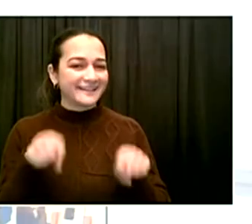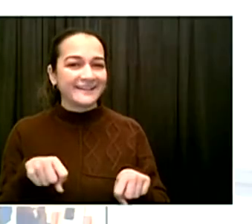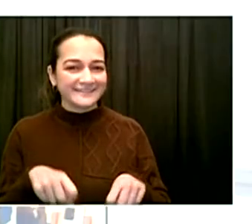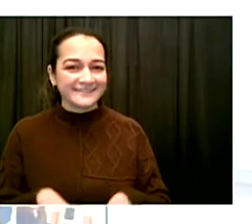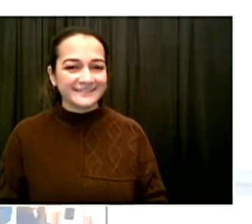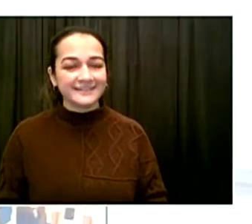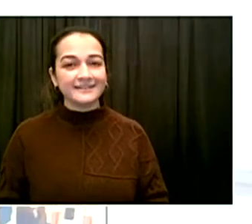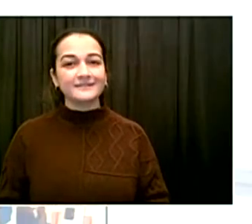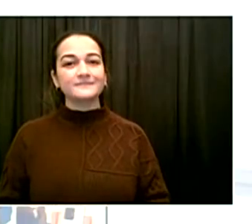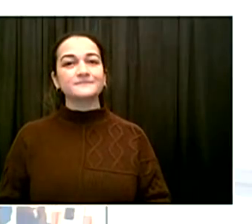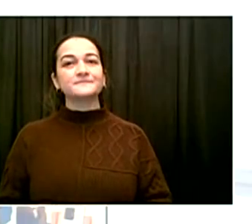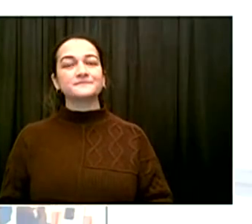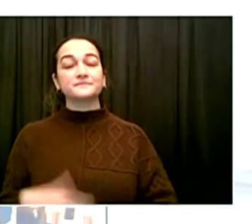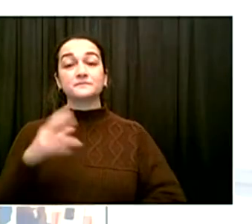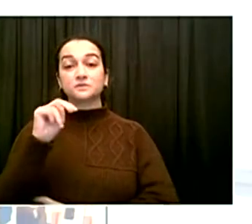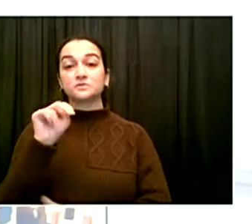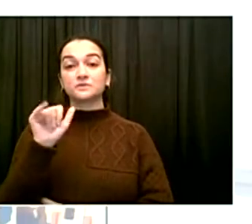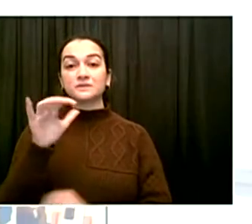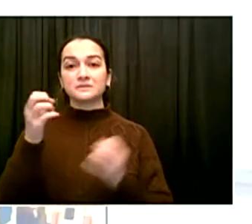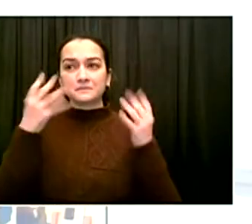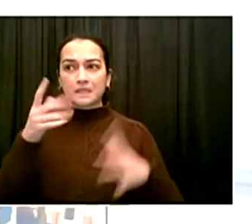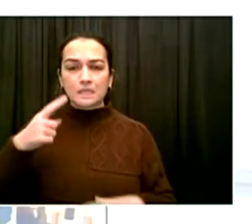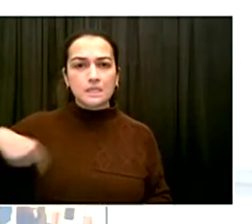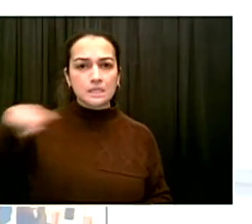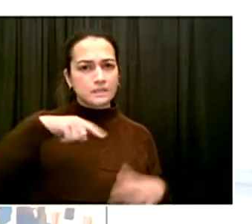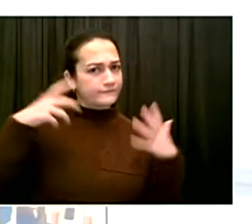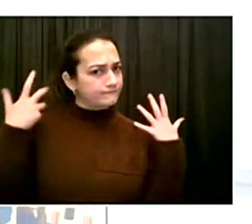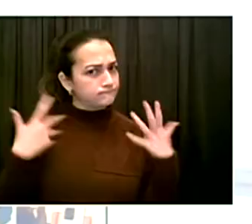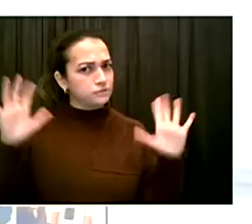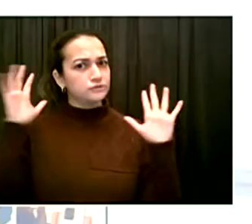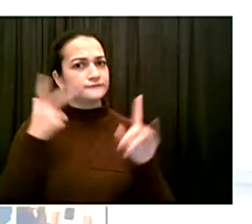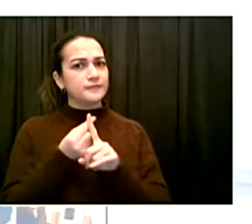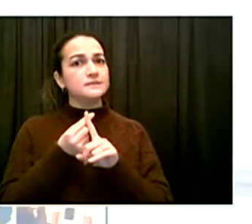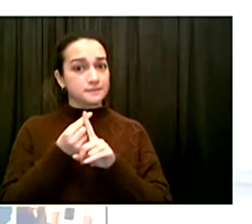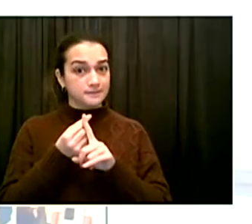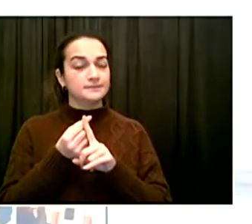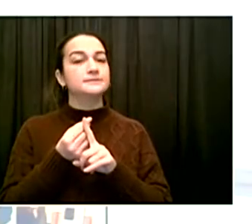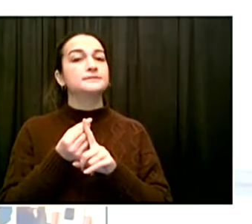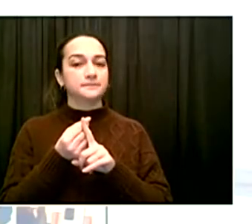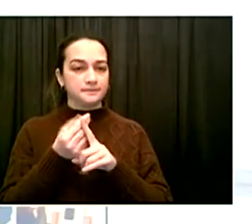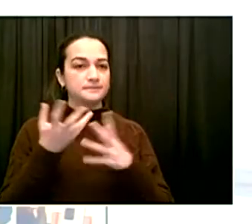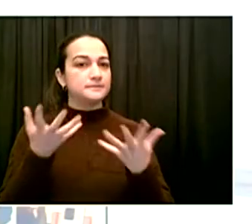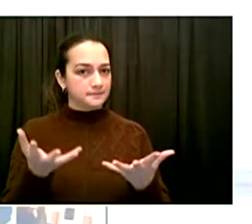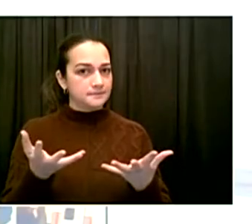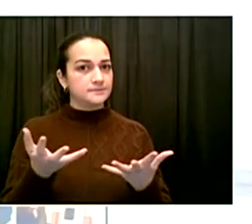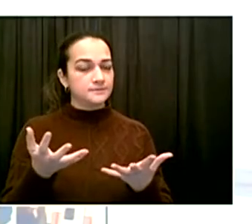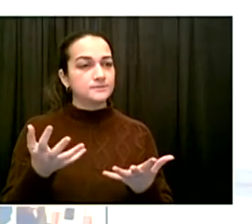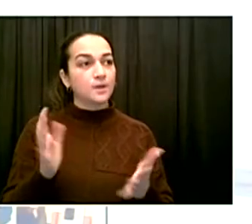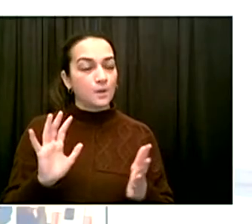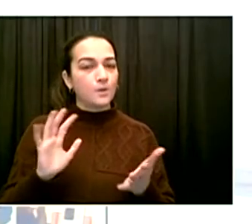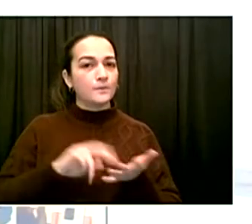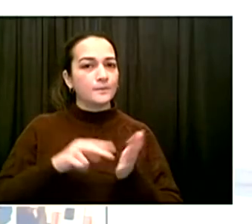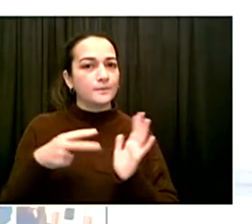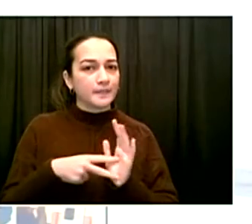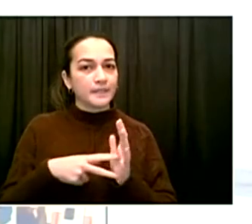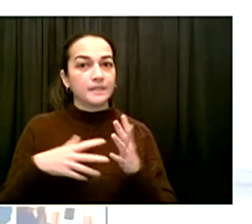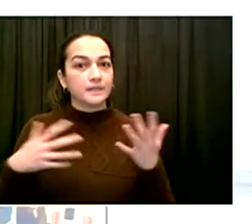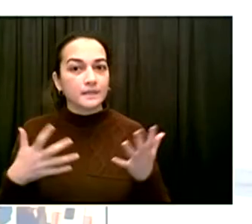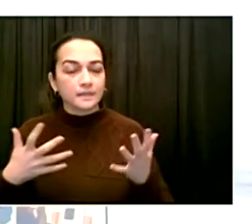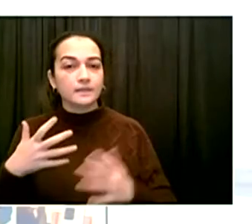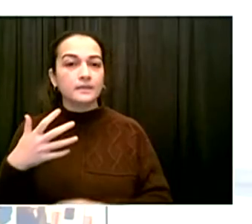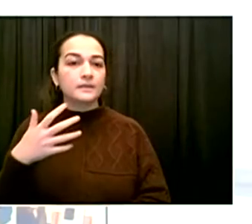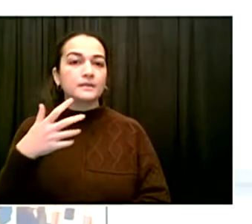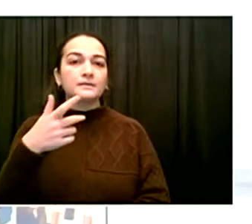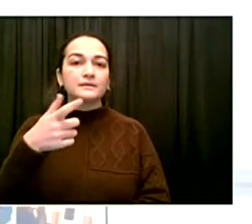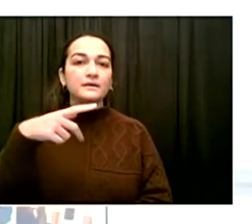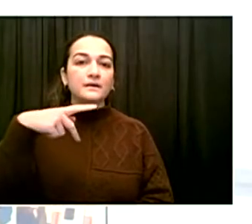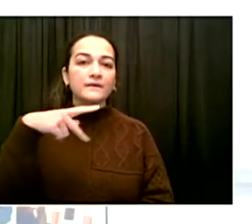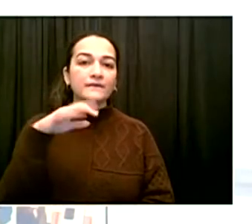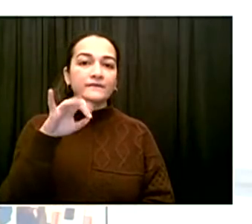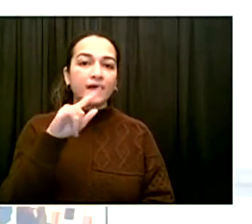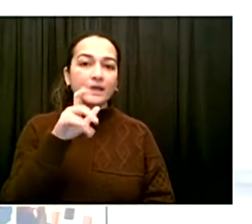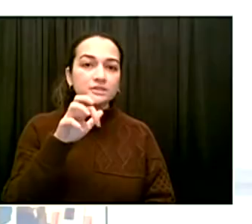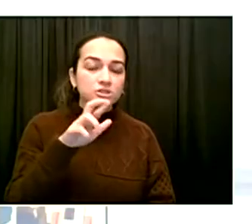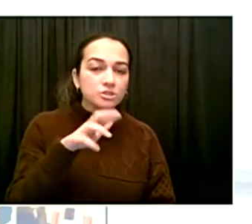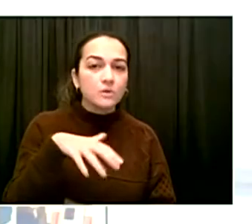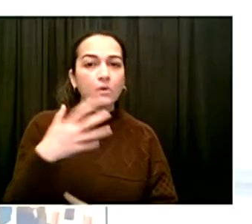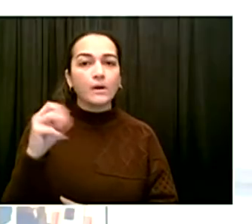UP OUR SEAWALL AHEAD OF THE